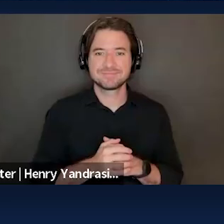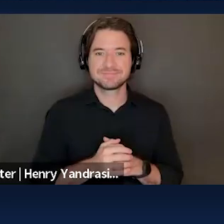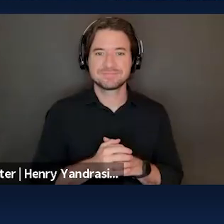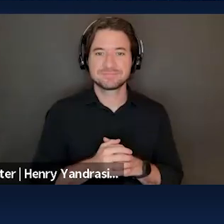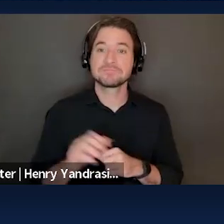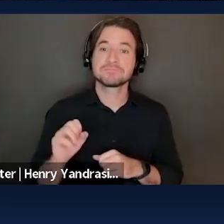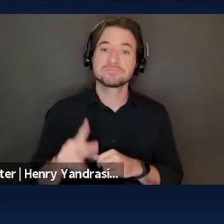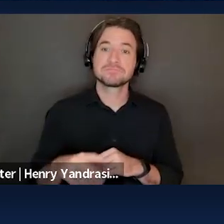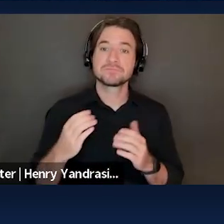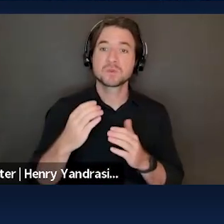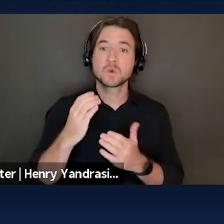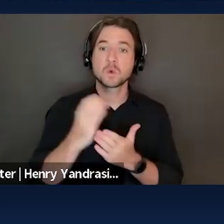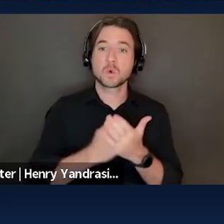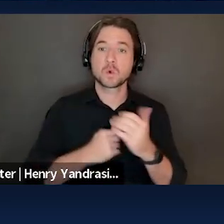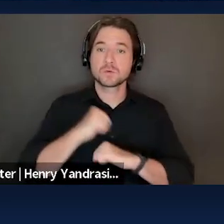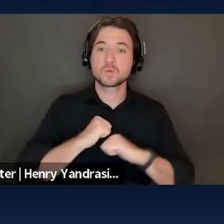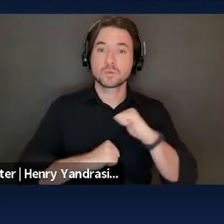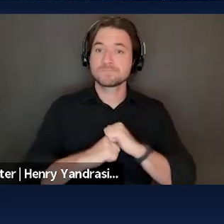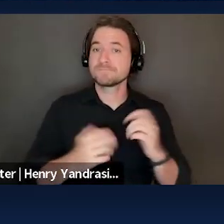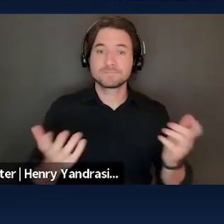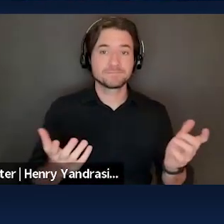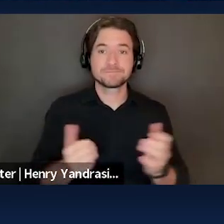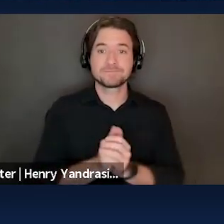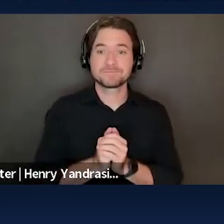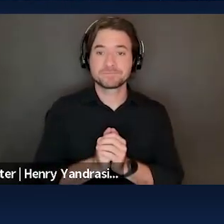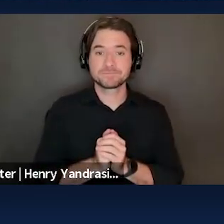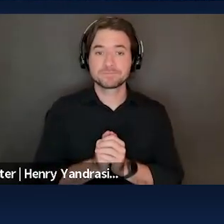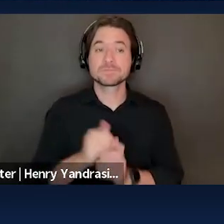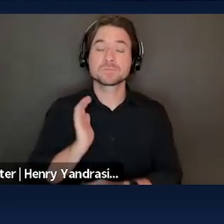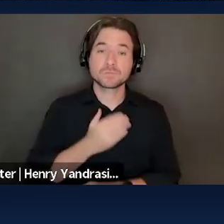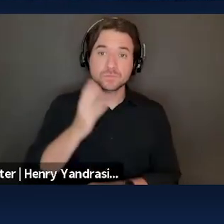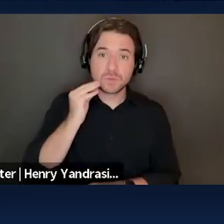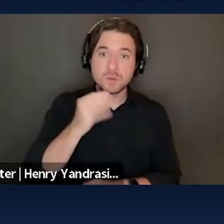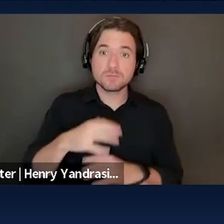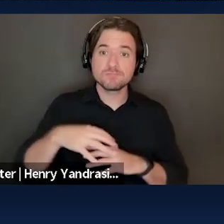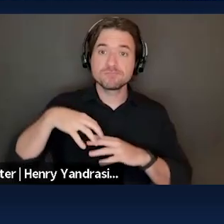Alright, the course structure. Um… The course is… our experience is embedded within our.